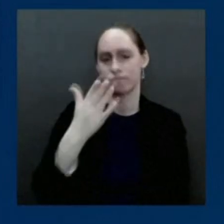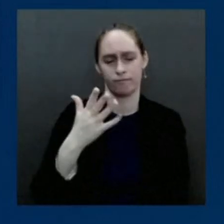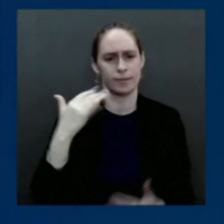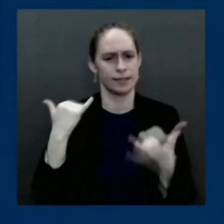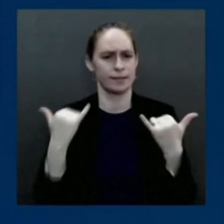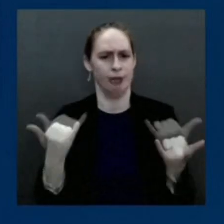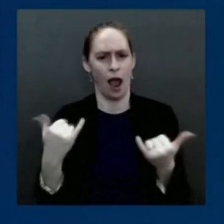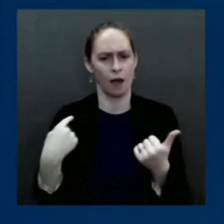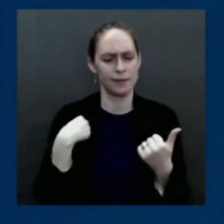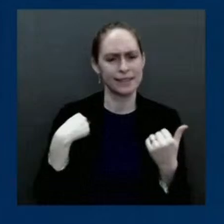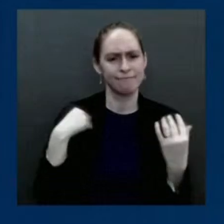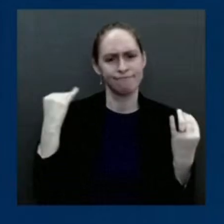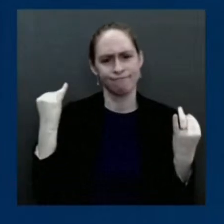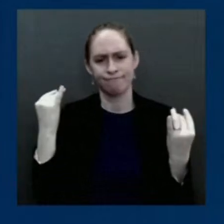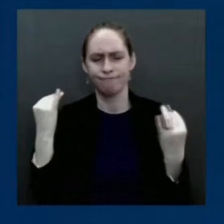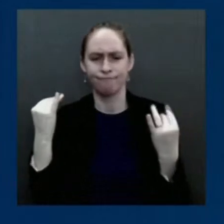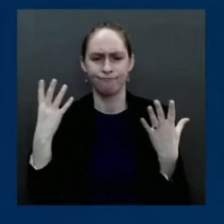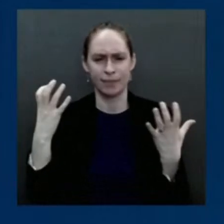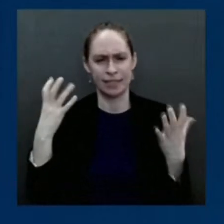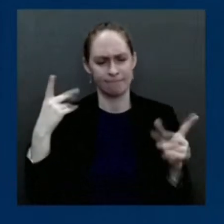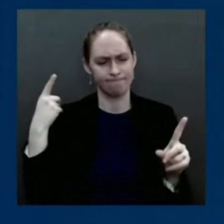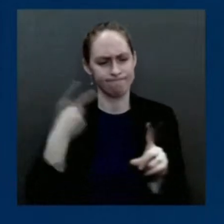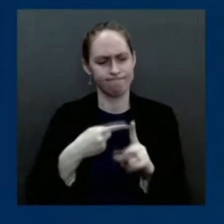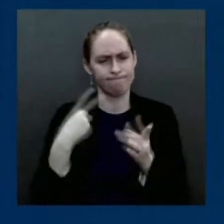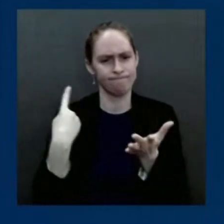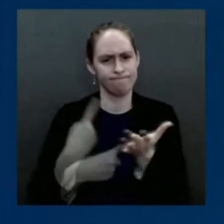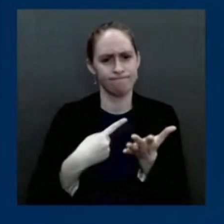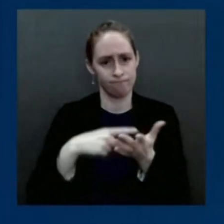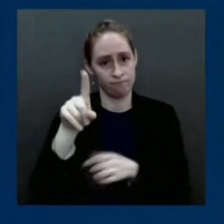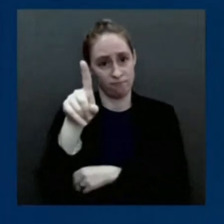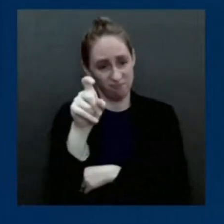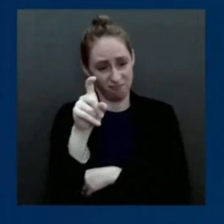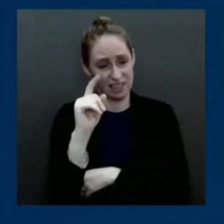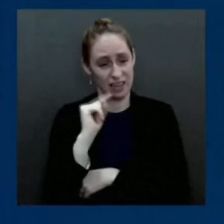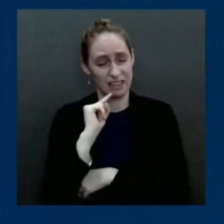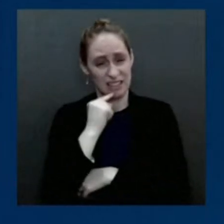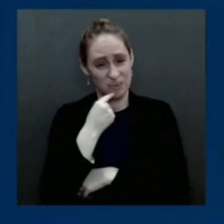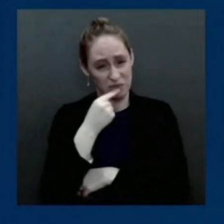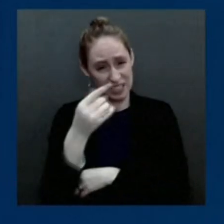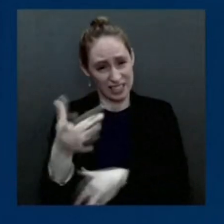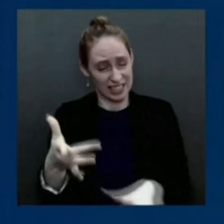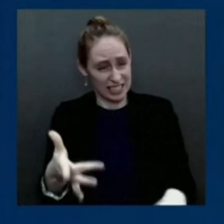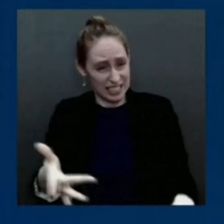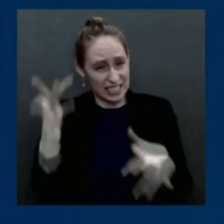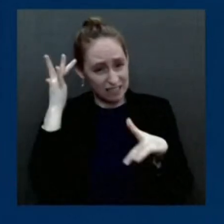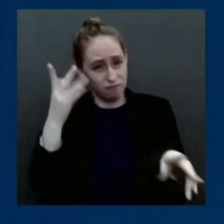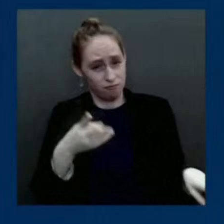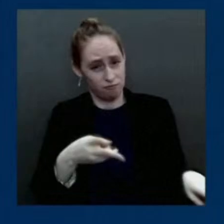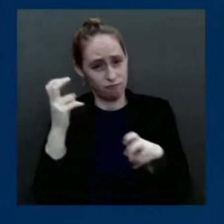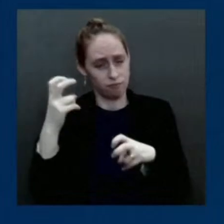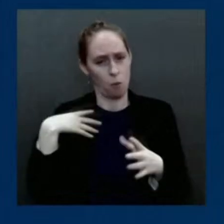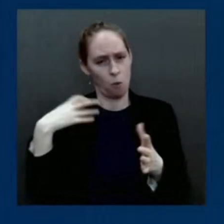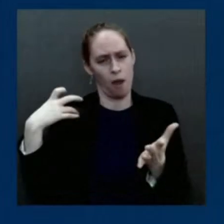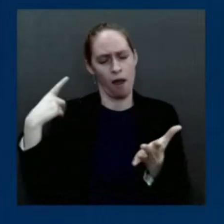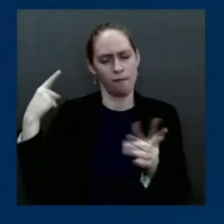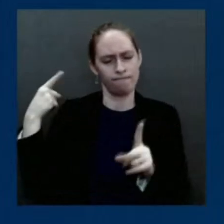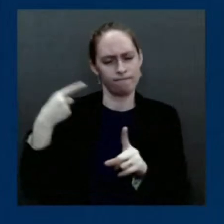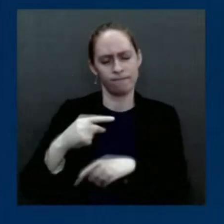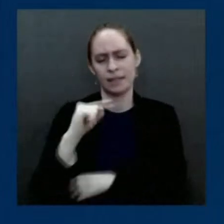WOLIN SKI. I'M GOING TO CONCENTRATE ON SEVERITY OR NOT OF THIS DISEASE BUT BEFORE I DO I JUST WANT TO UNDER SCORE SOMETHING WE ALWAYS